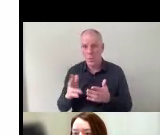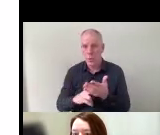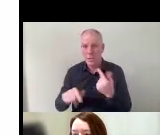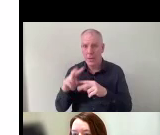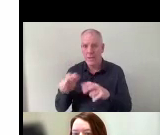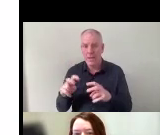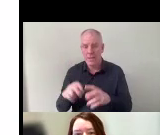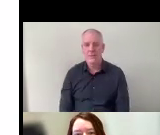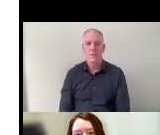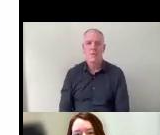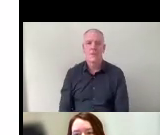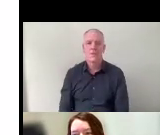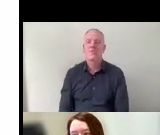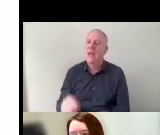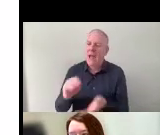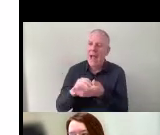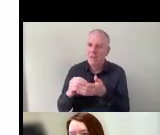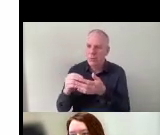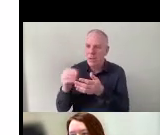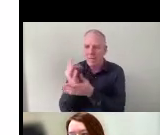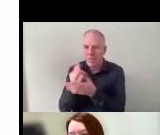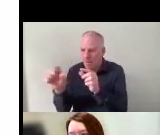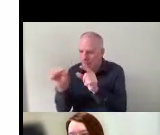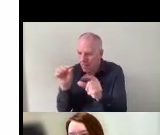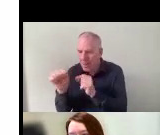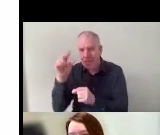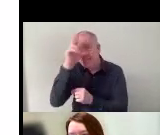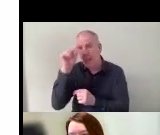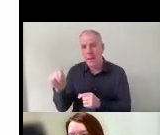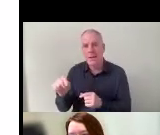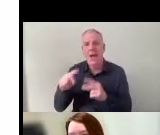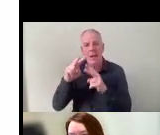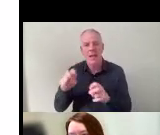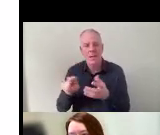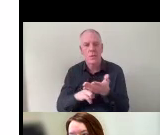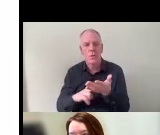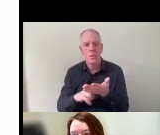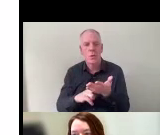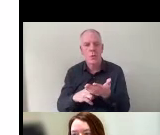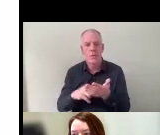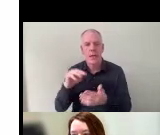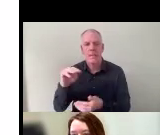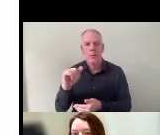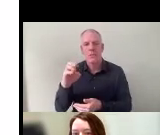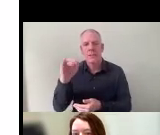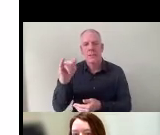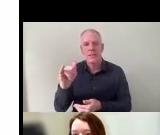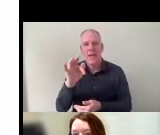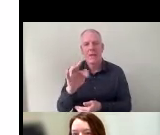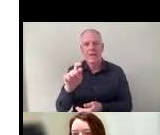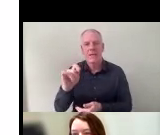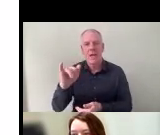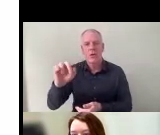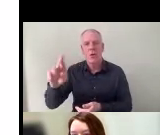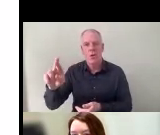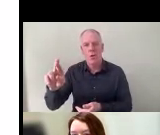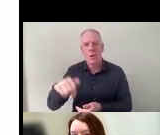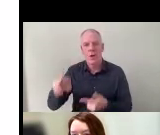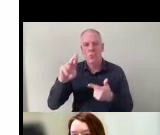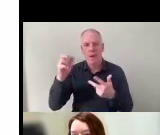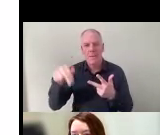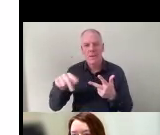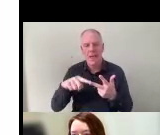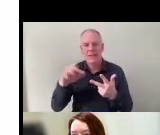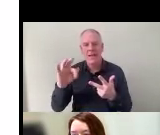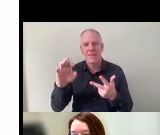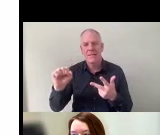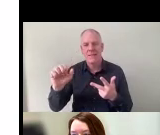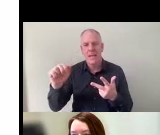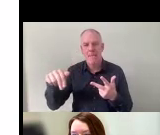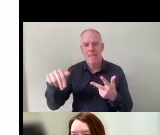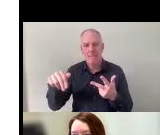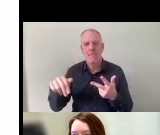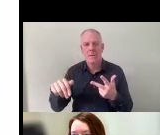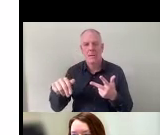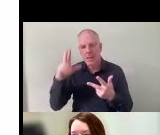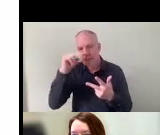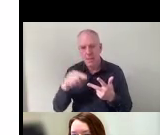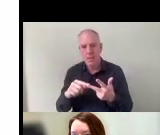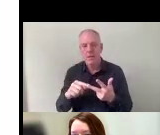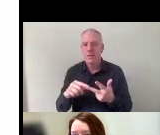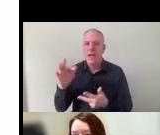had to take a few small samples, and we analyzed them using our microscopy, our FTIR, our Raman and our SEM. The FTIR It's an incredibly powerful technique. This is a